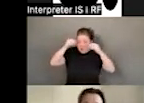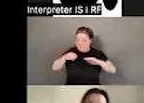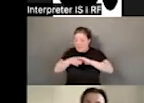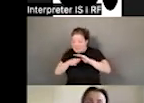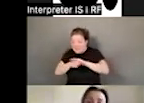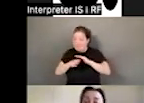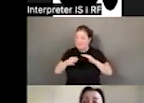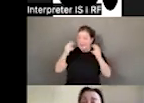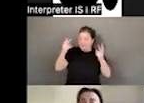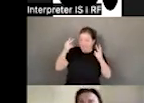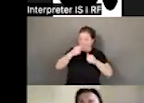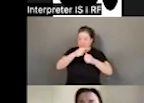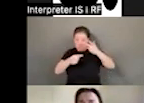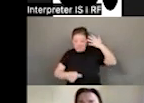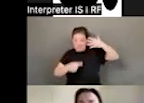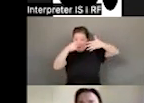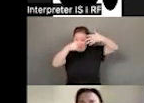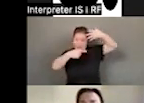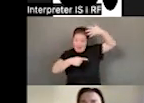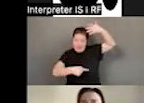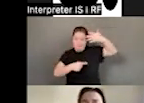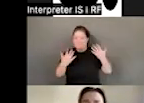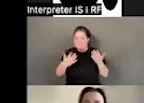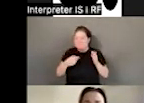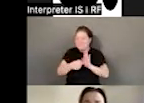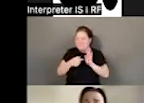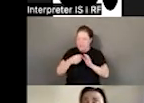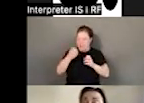things that move around and videos starting directly and so on is definitely